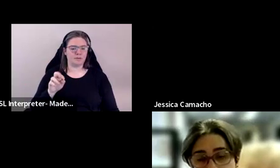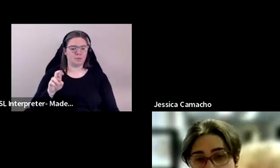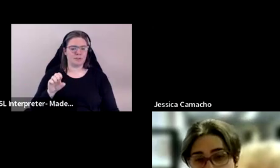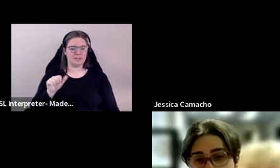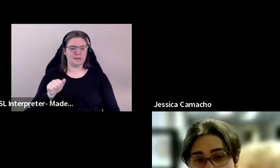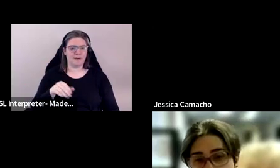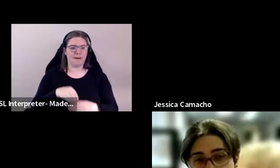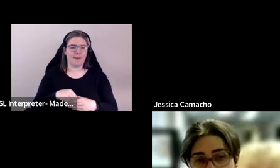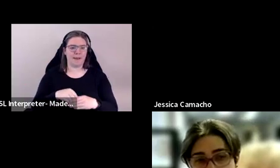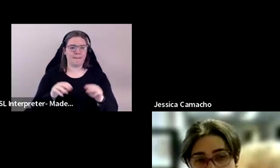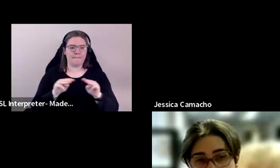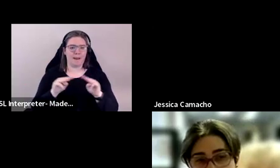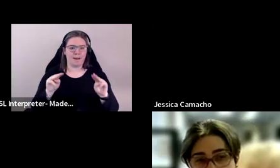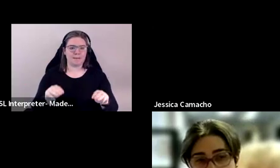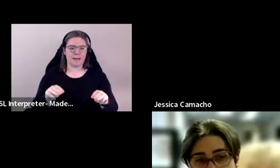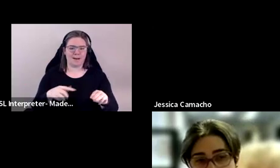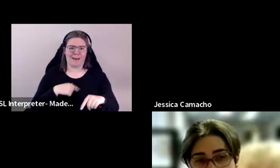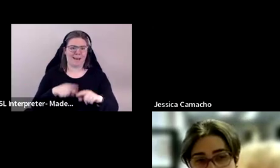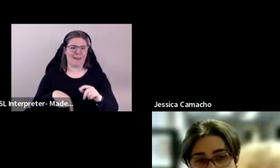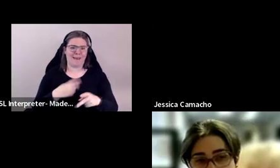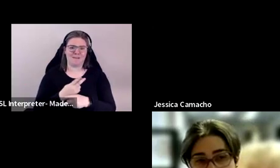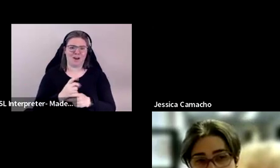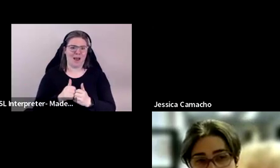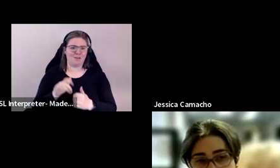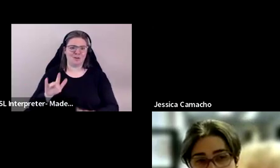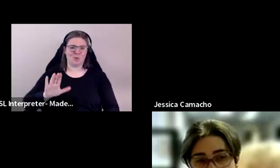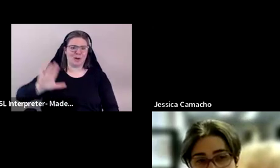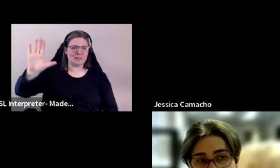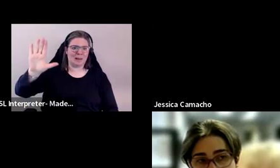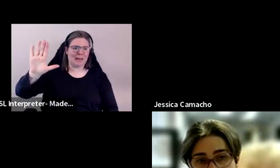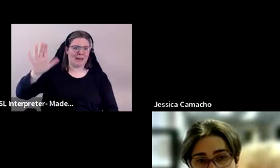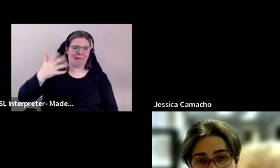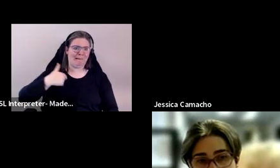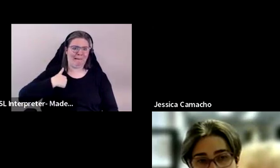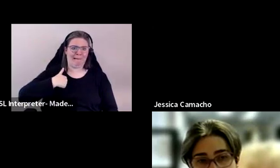Theresa Martinosky: and I cannot figure out how to raise my hand. Rebecca /APRIL: Oh, okay. Go ahead.